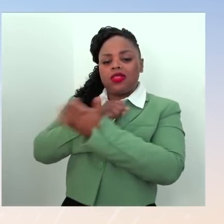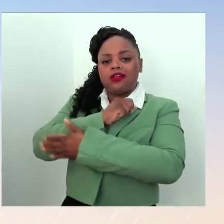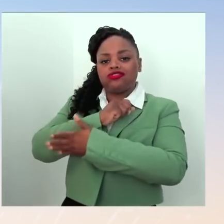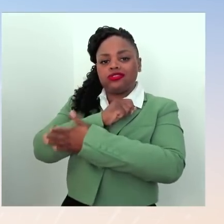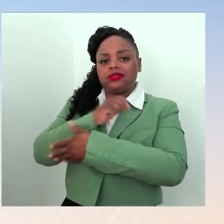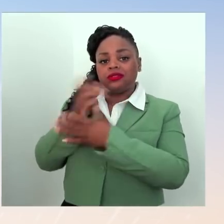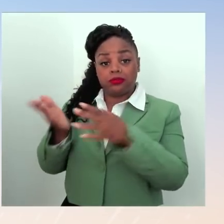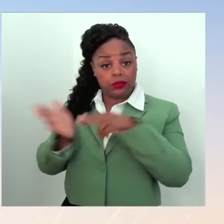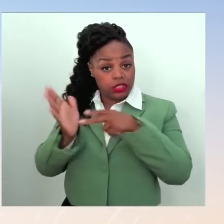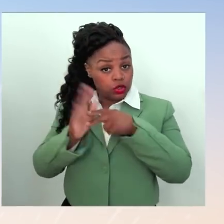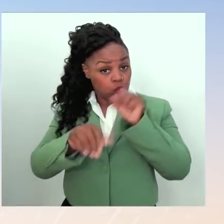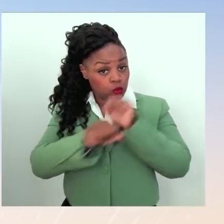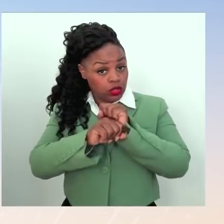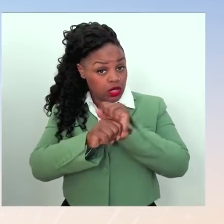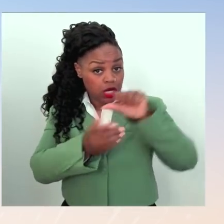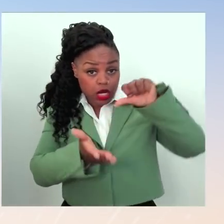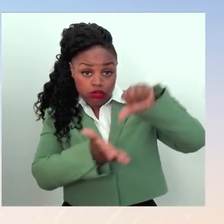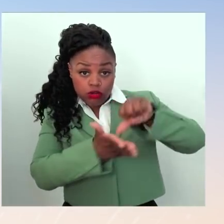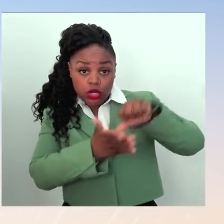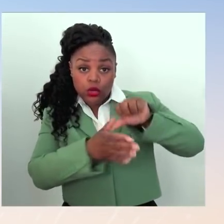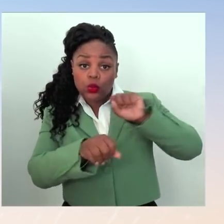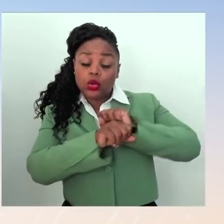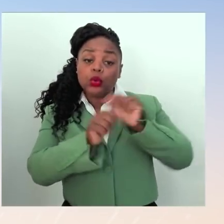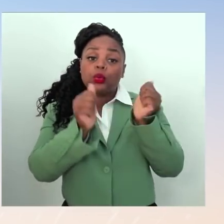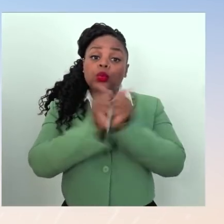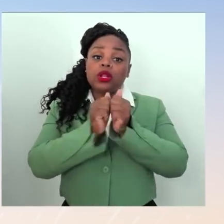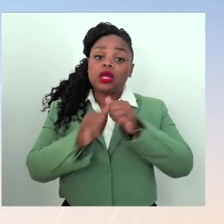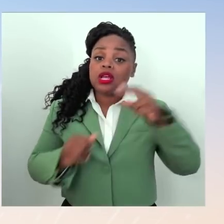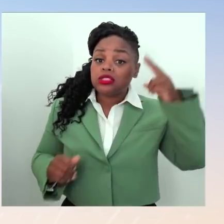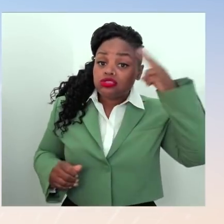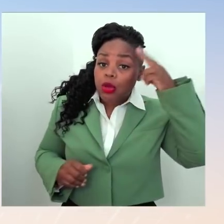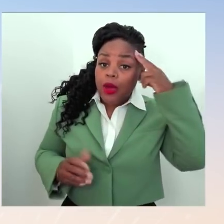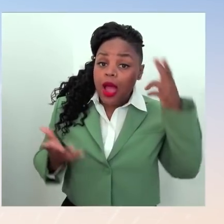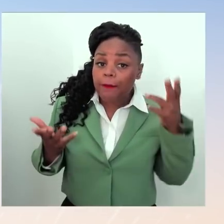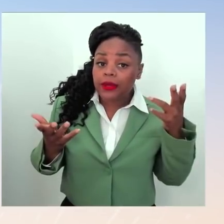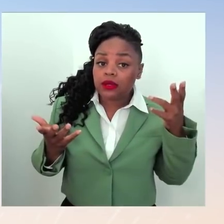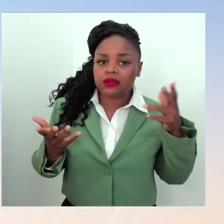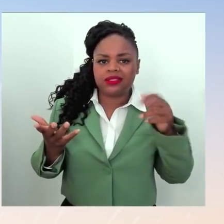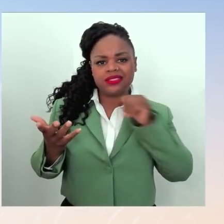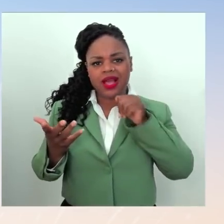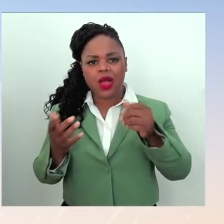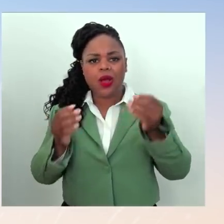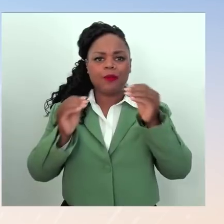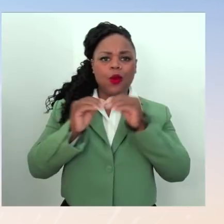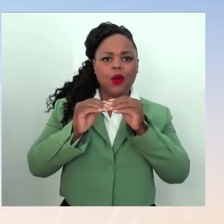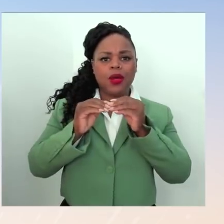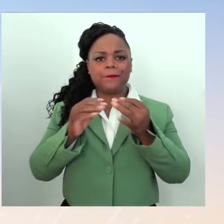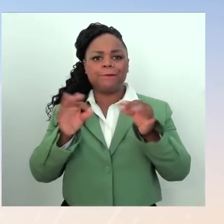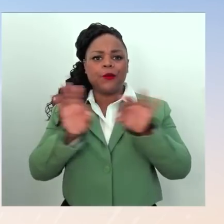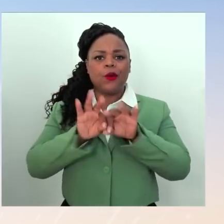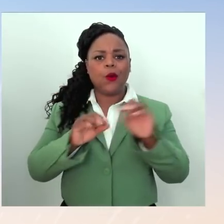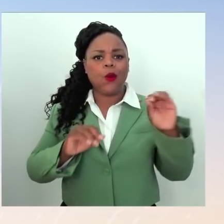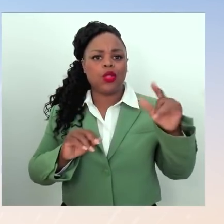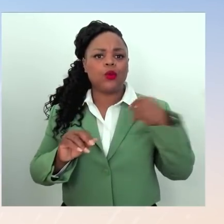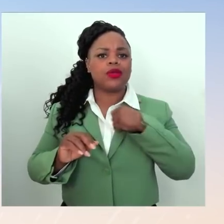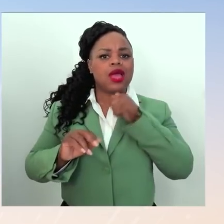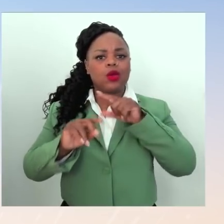each of those specific scenarios and the range of discussions that we're having with each of those countries. I don't think anybody is advocating for Iran